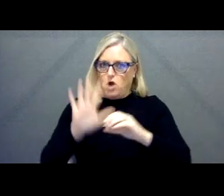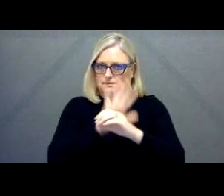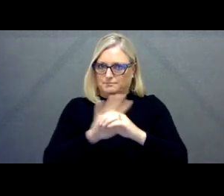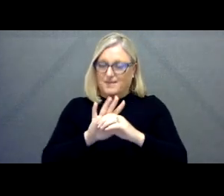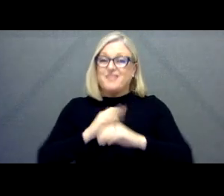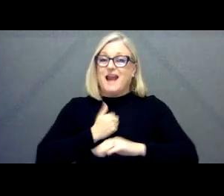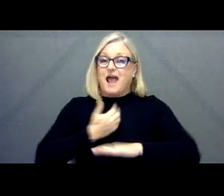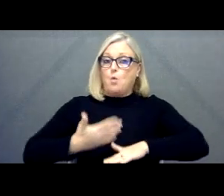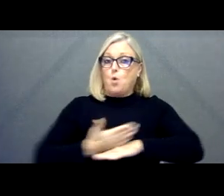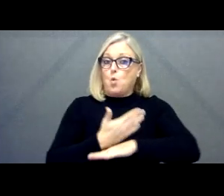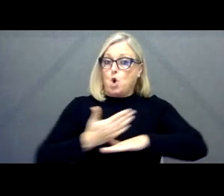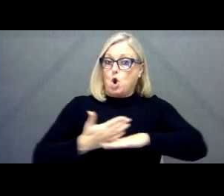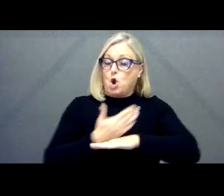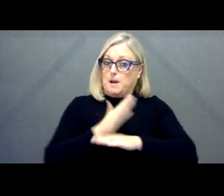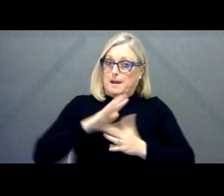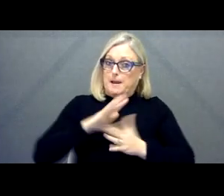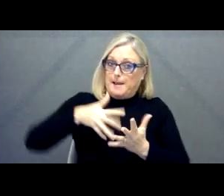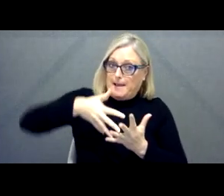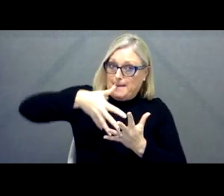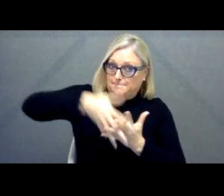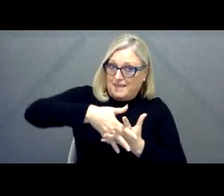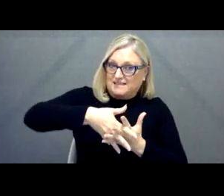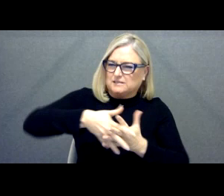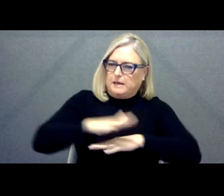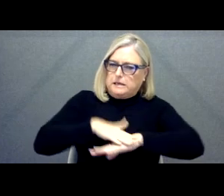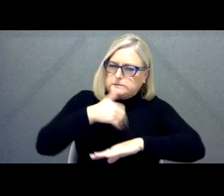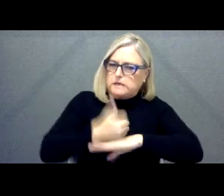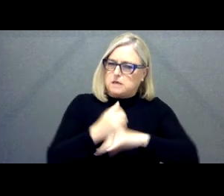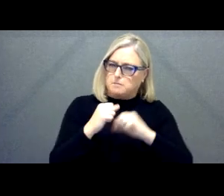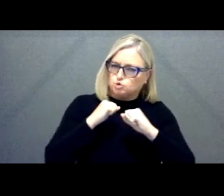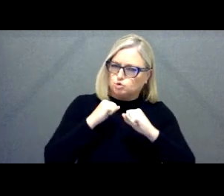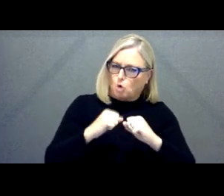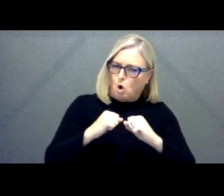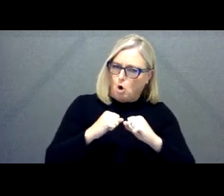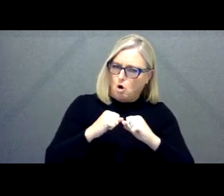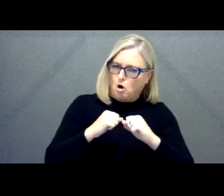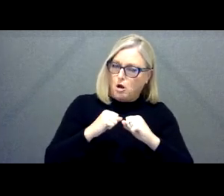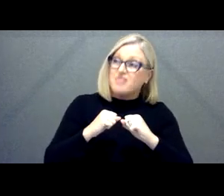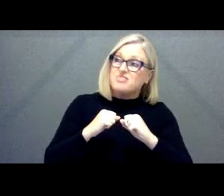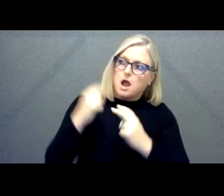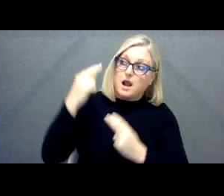evaluated uh before any expansion so at this stage hopefully in the next few months we'll